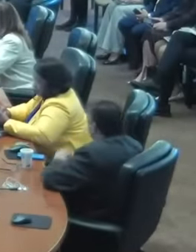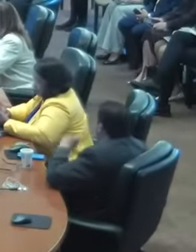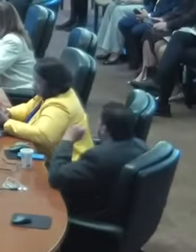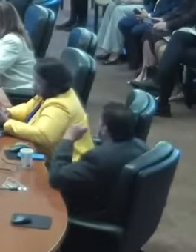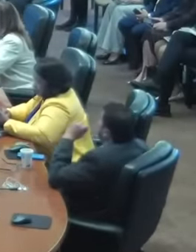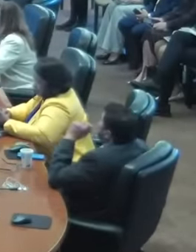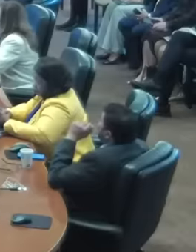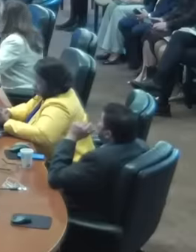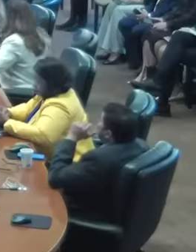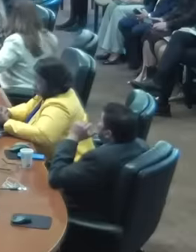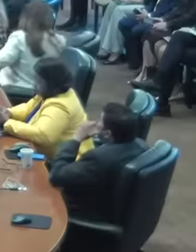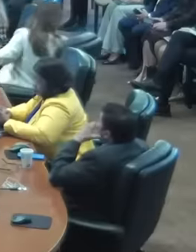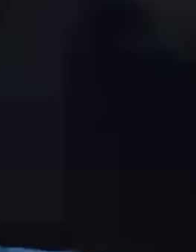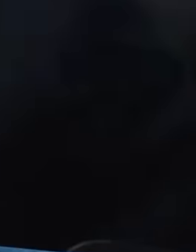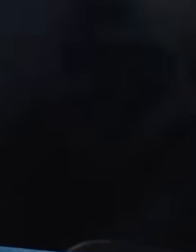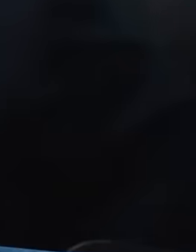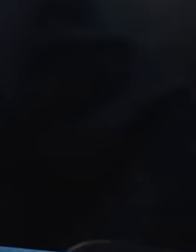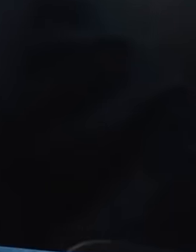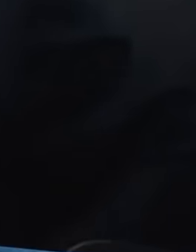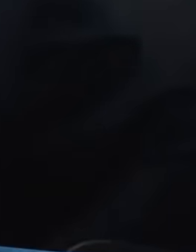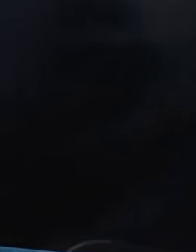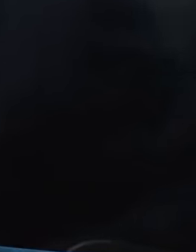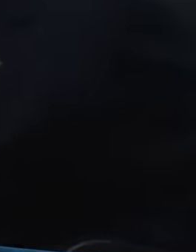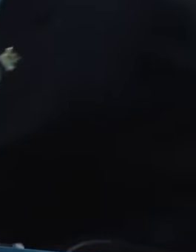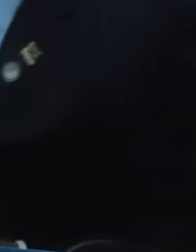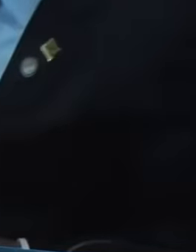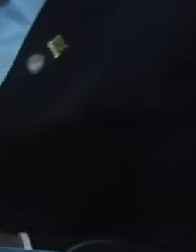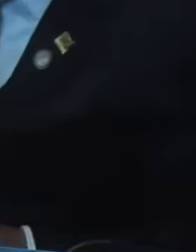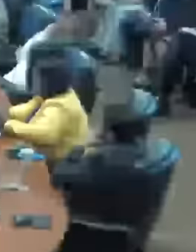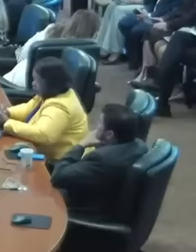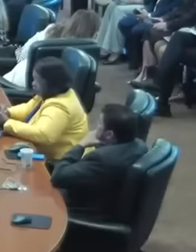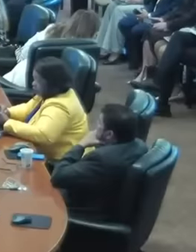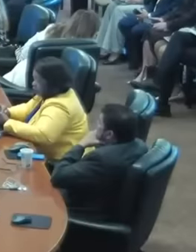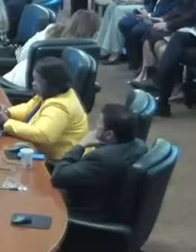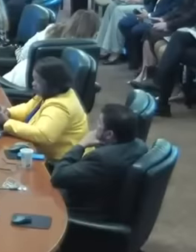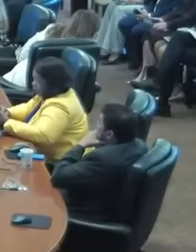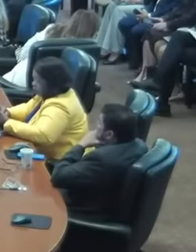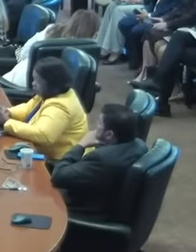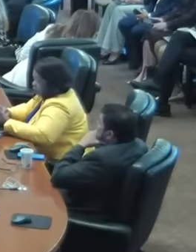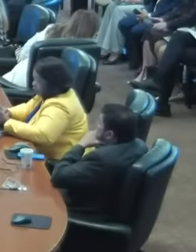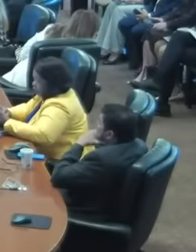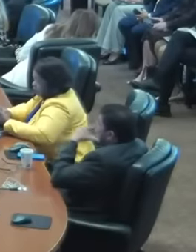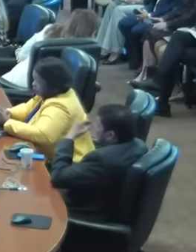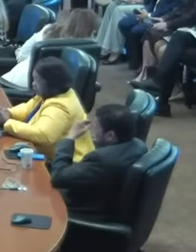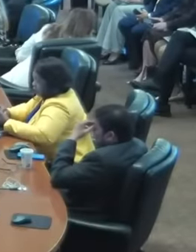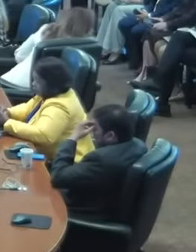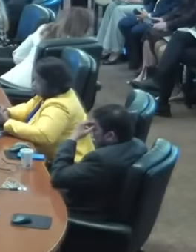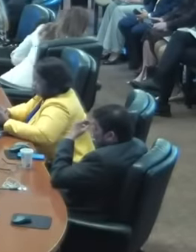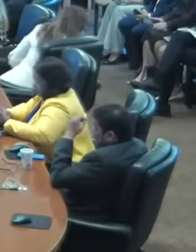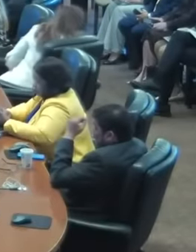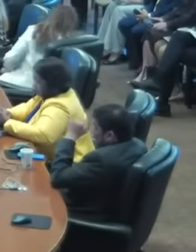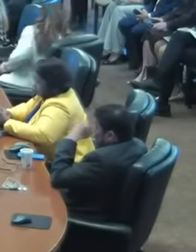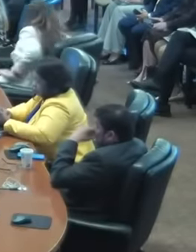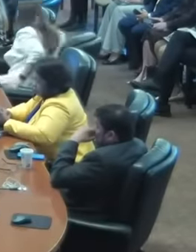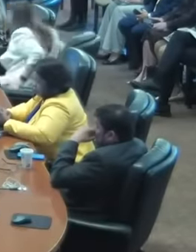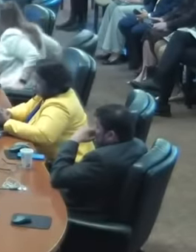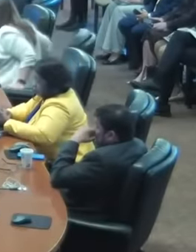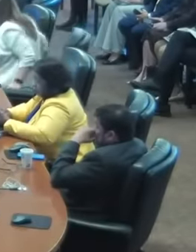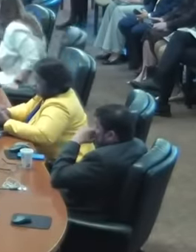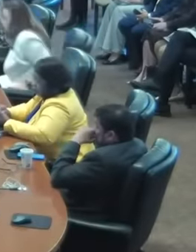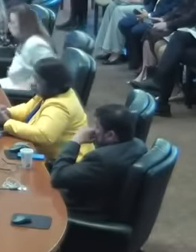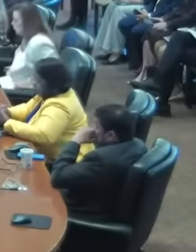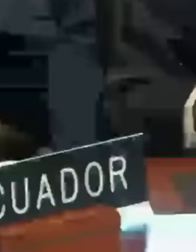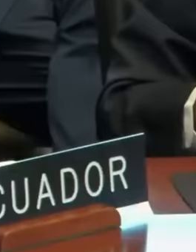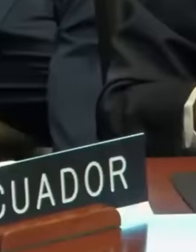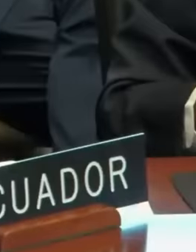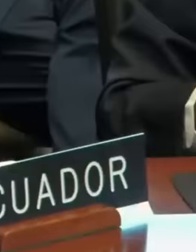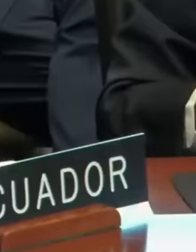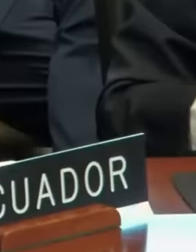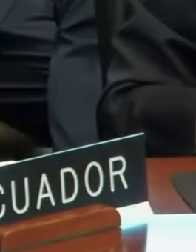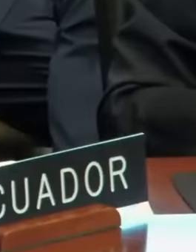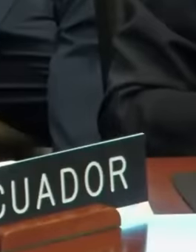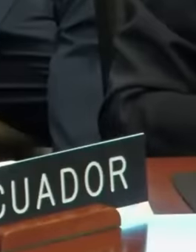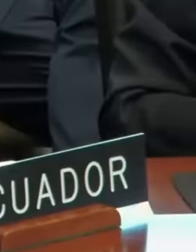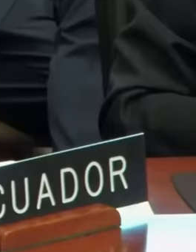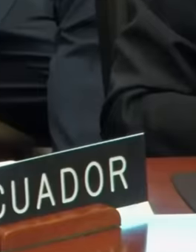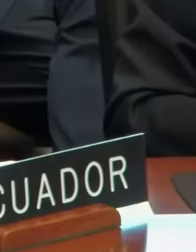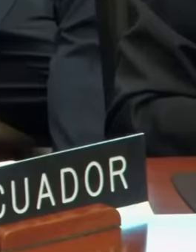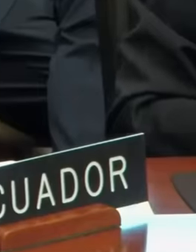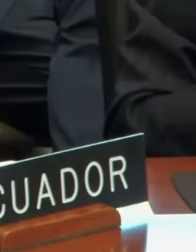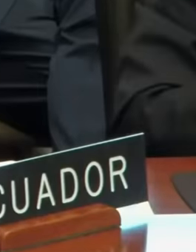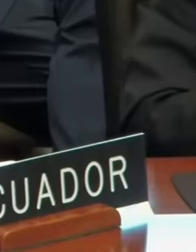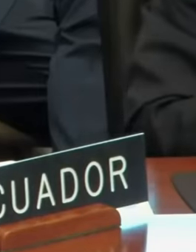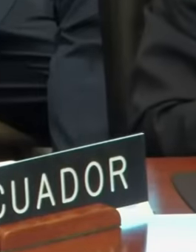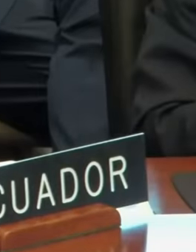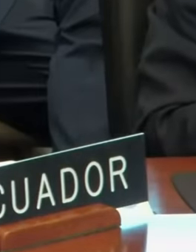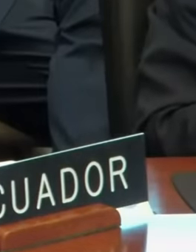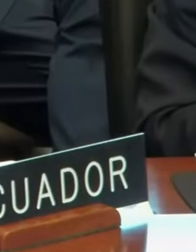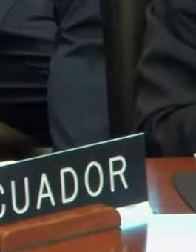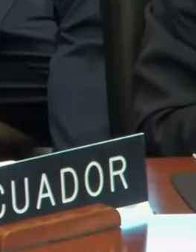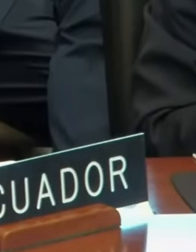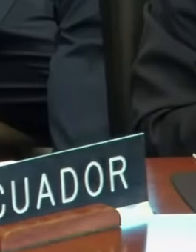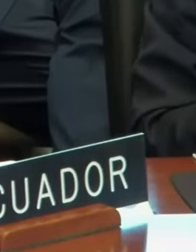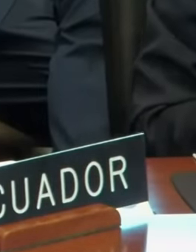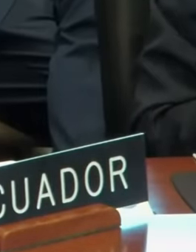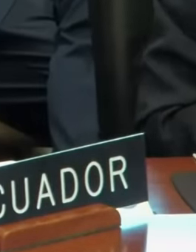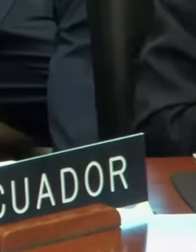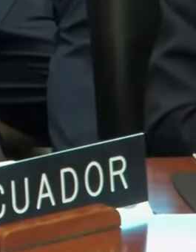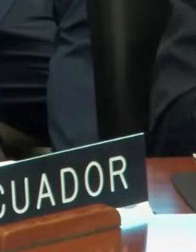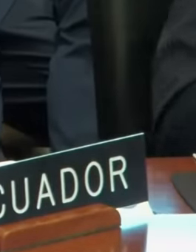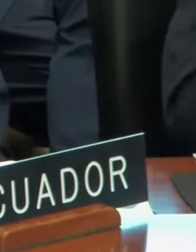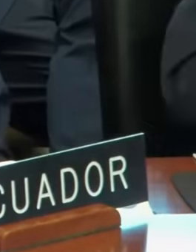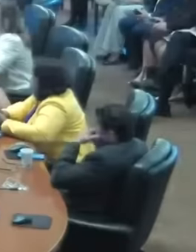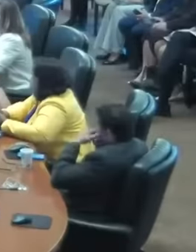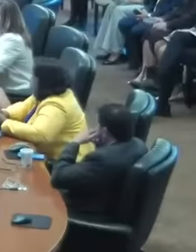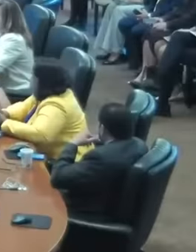Dom the delegation of Ecuador What is your vote Ecuador votes against